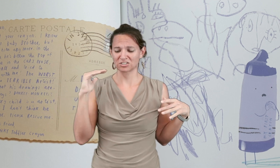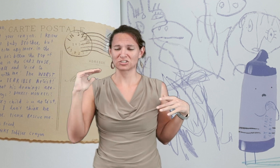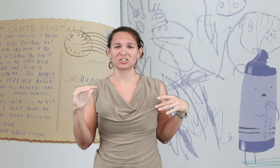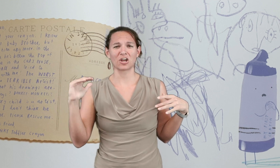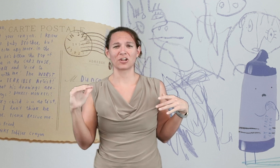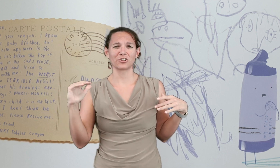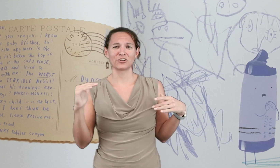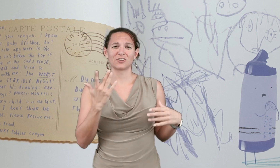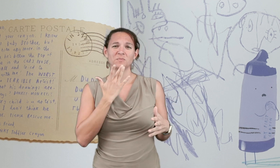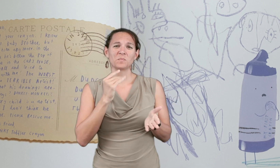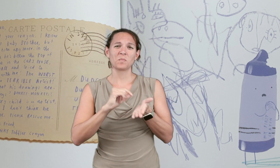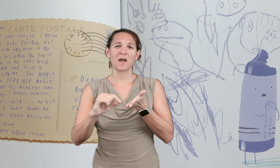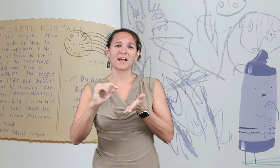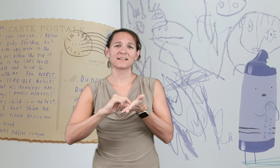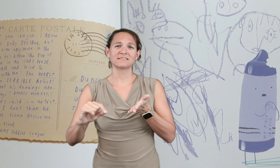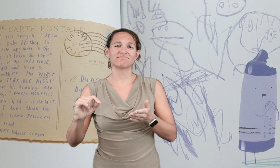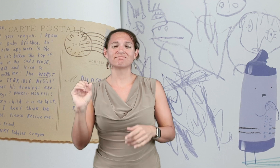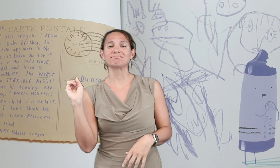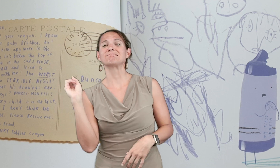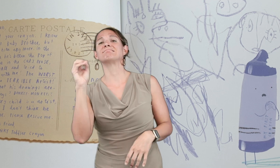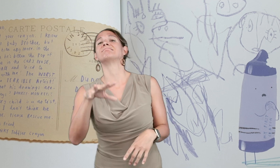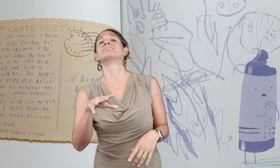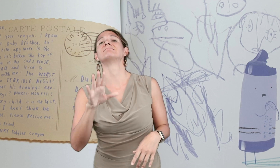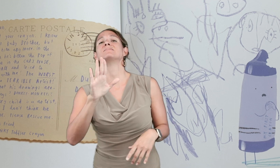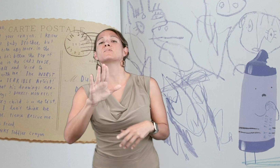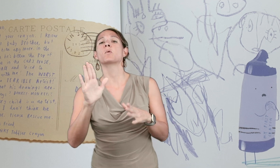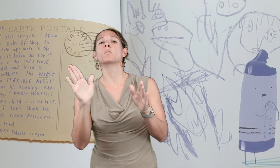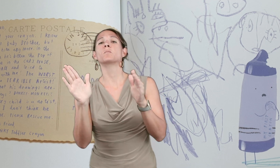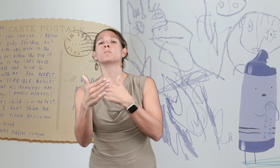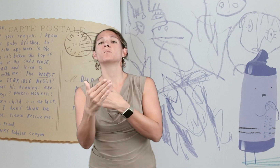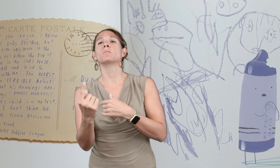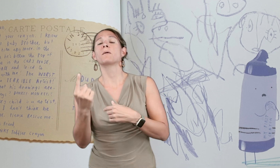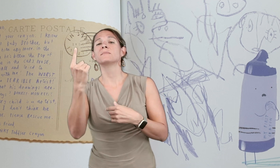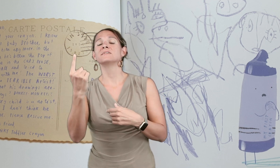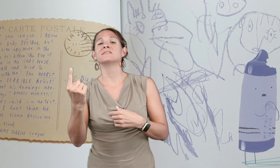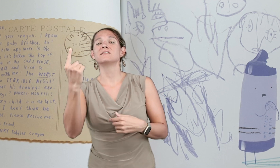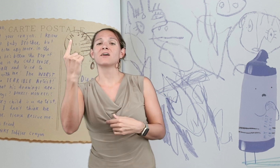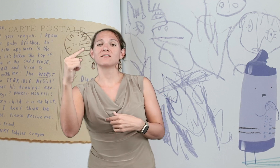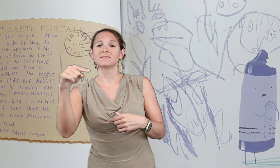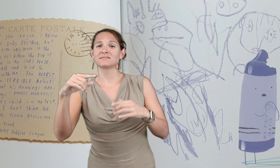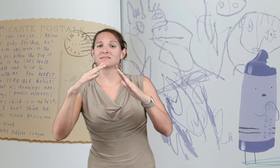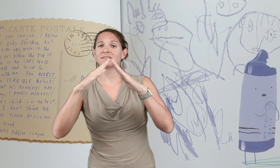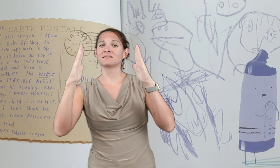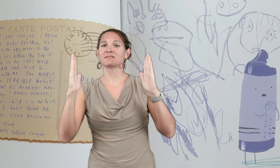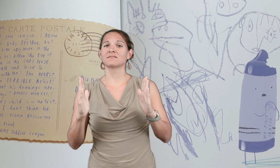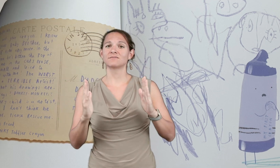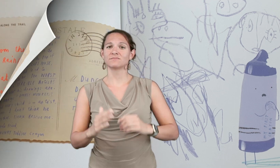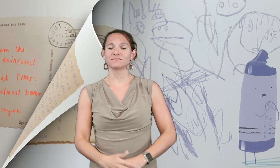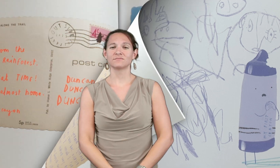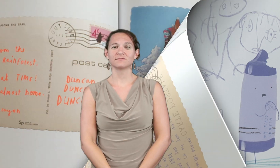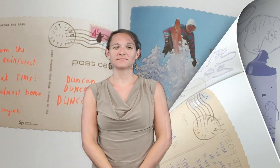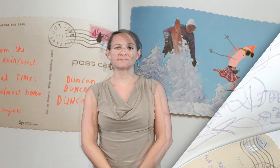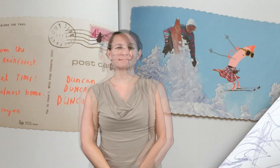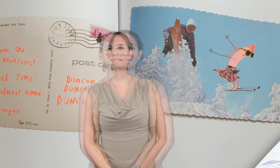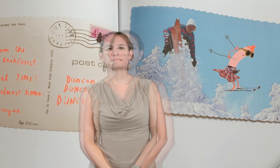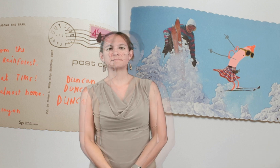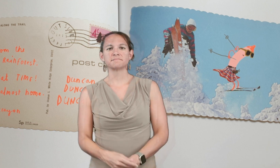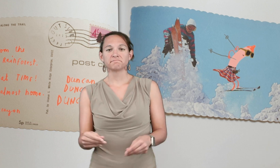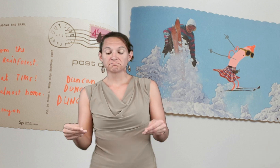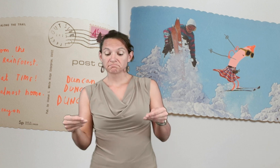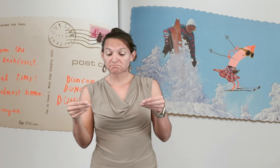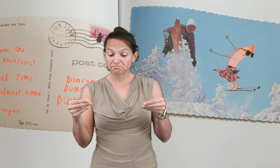Big Chunky Toddler Crayon. Sent to your room upstairs in this house.”